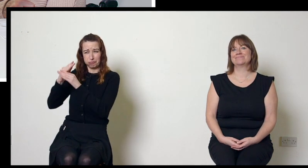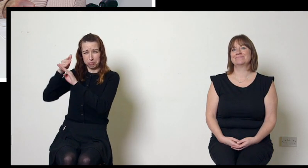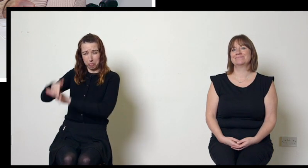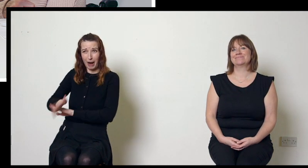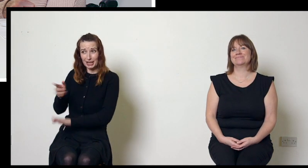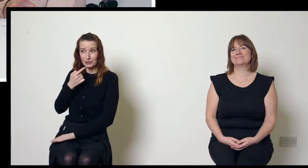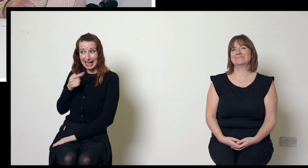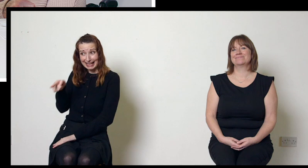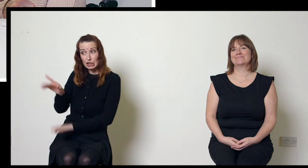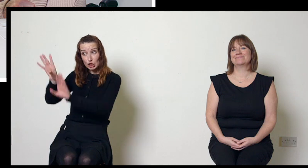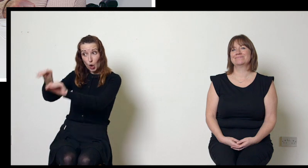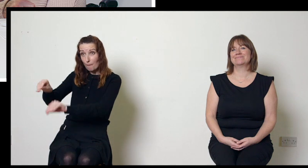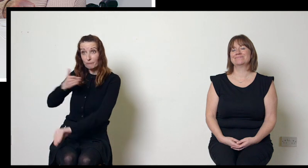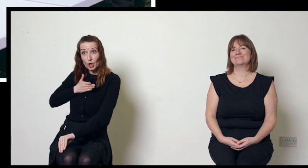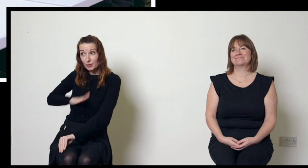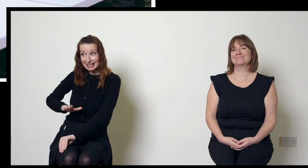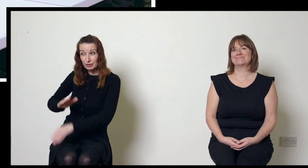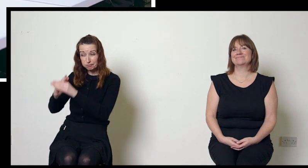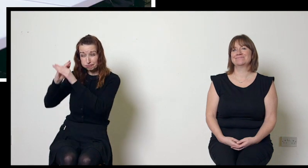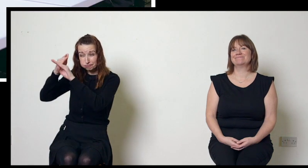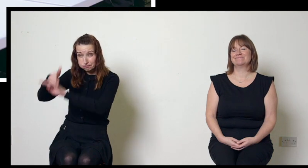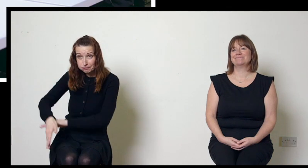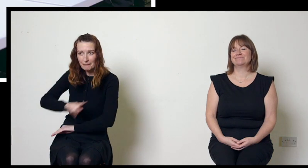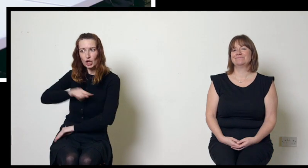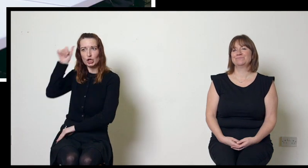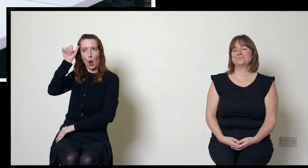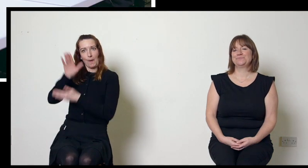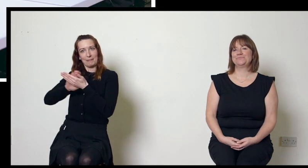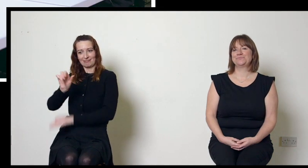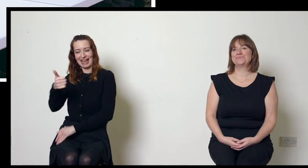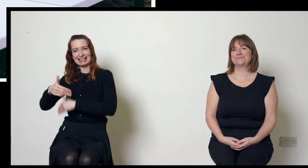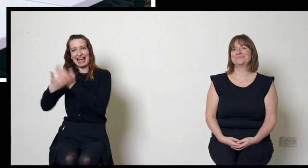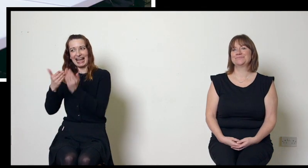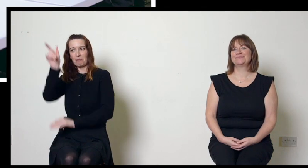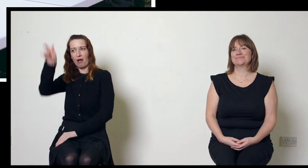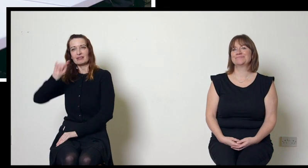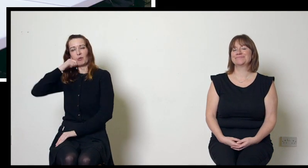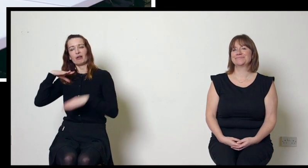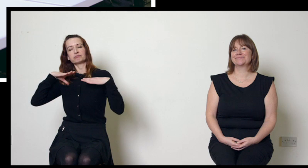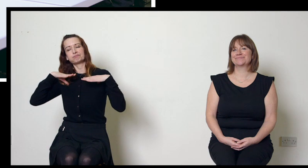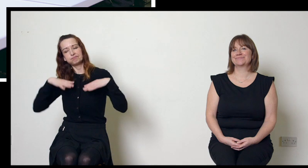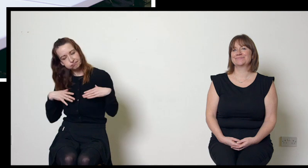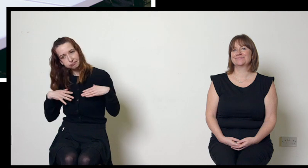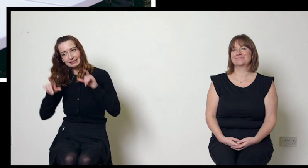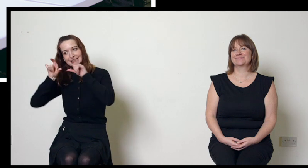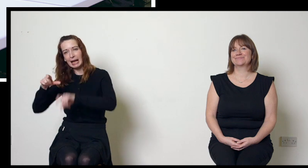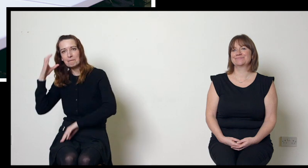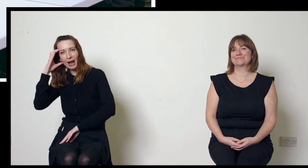stop you don't need to do all of that because I know that that might cost you a day in bed tomorrow. So just those little things of just like